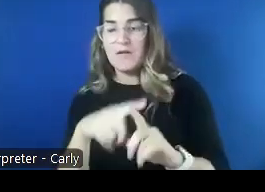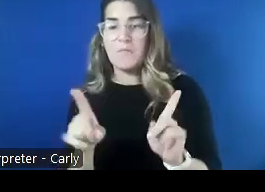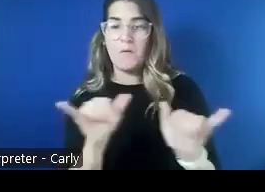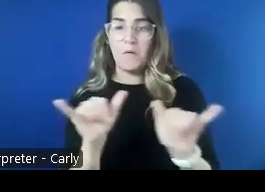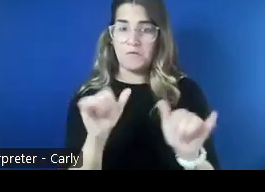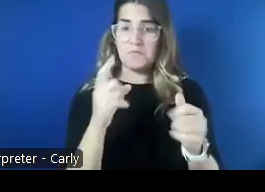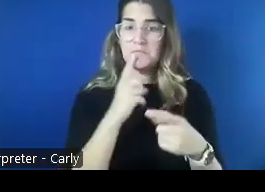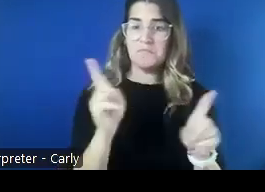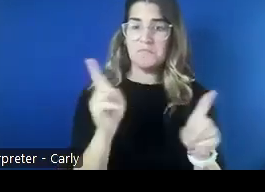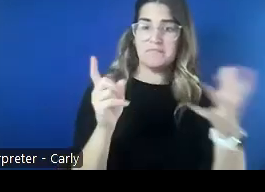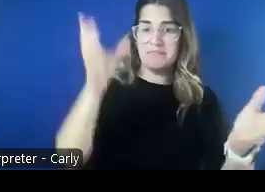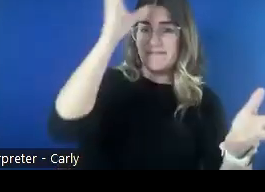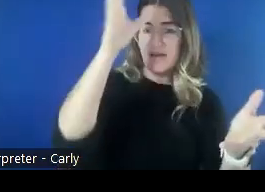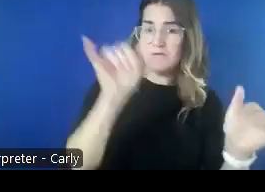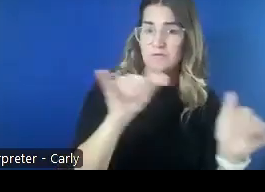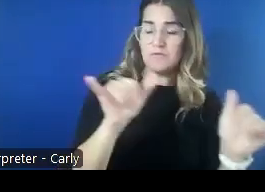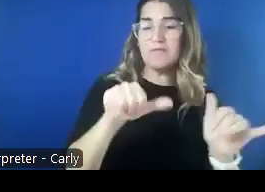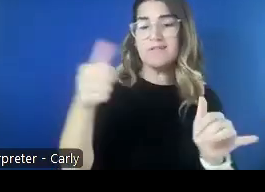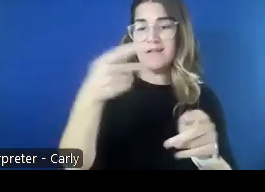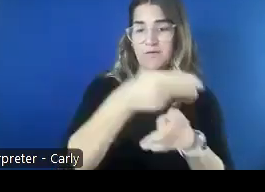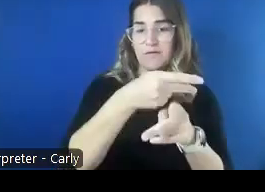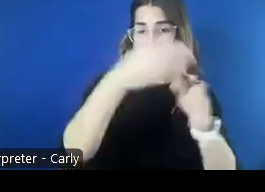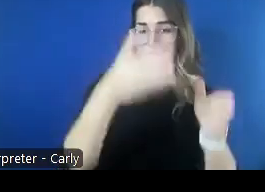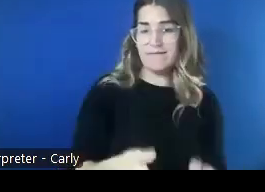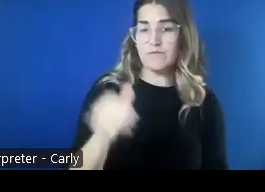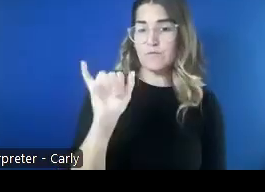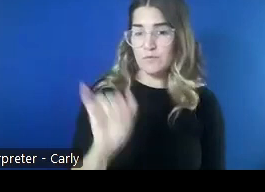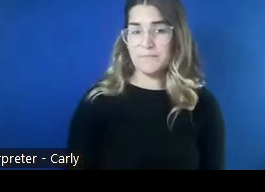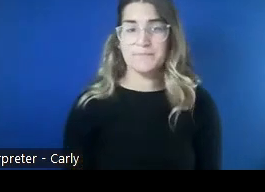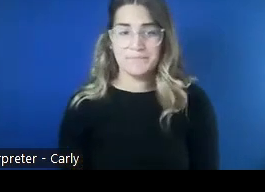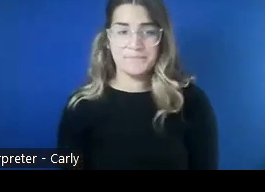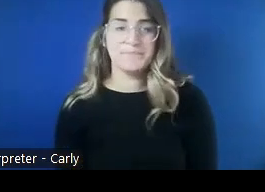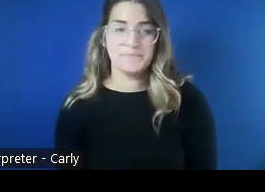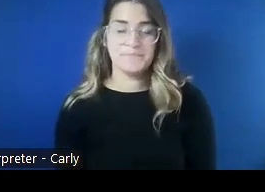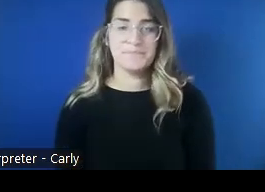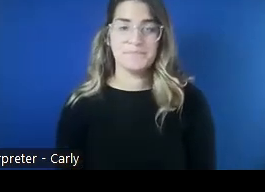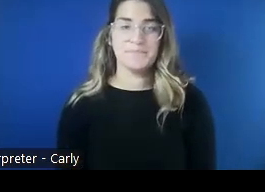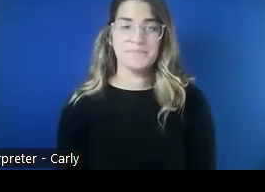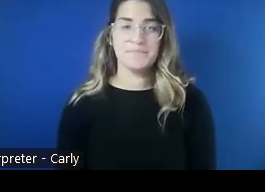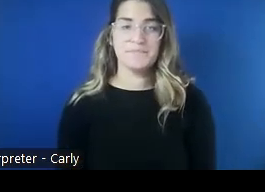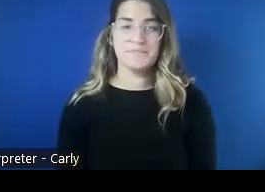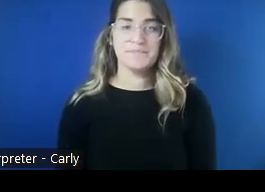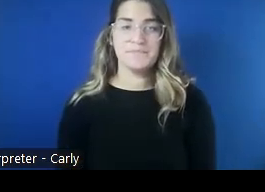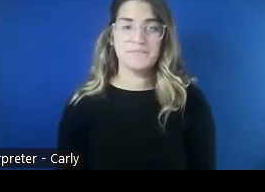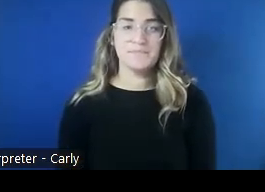with fathers and other primary caregivers as well well the Pediatric symptom checklist um